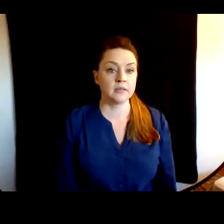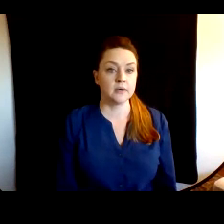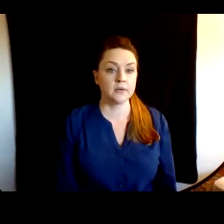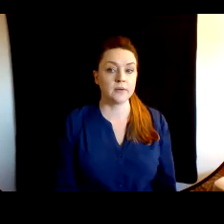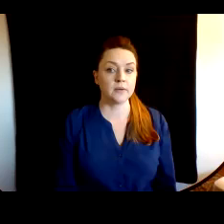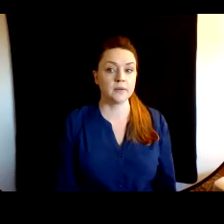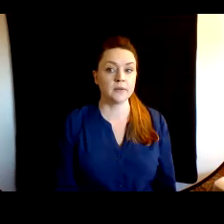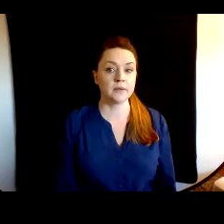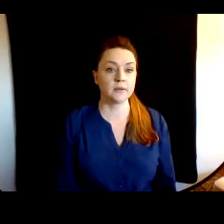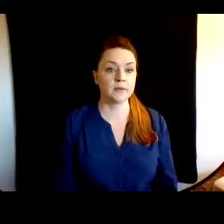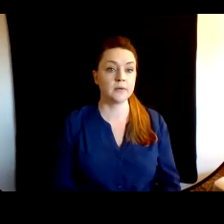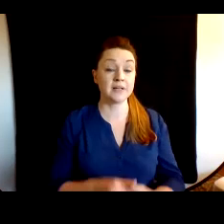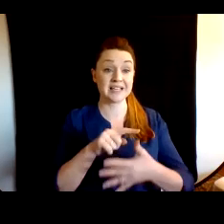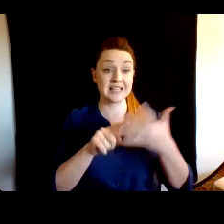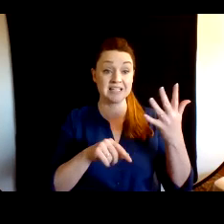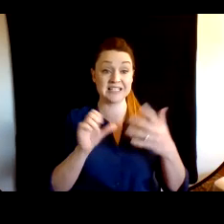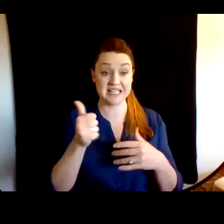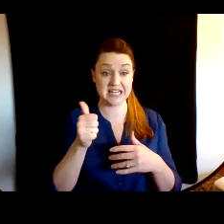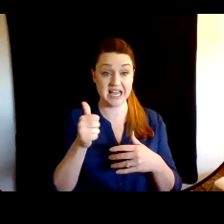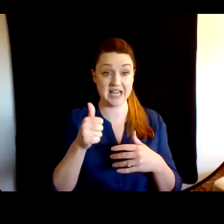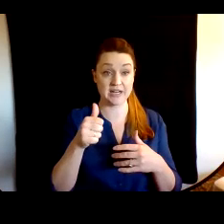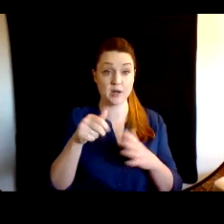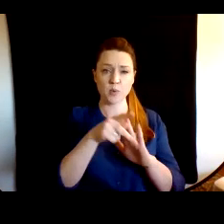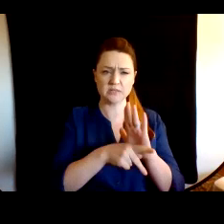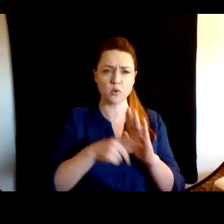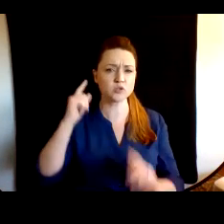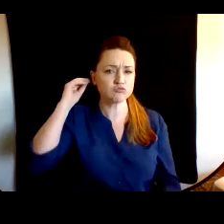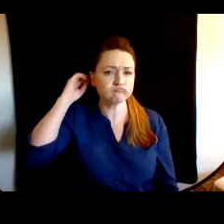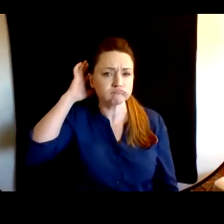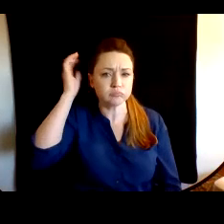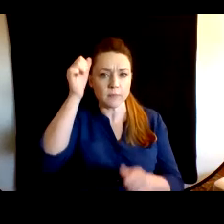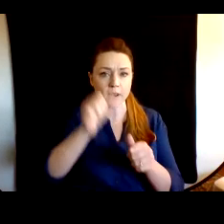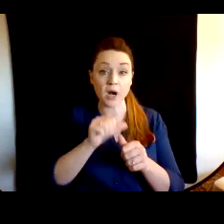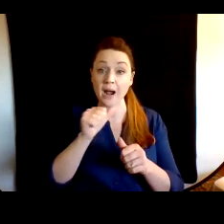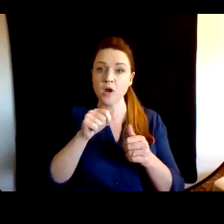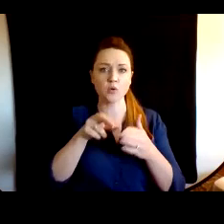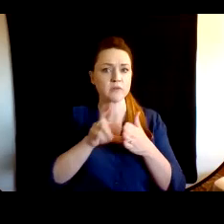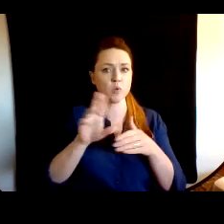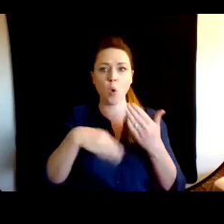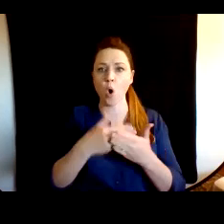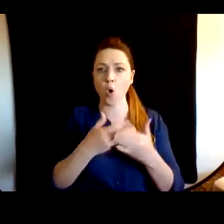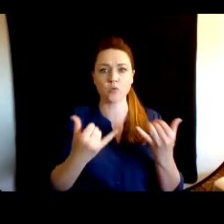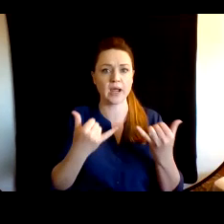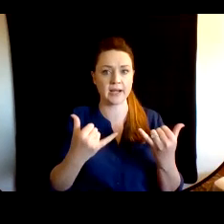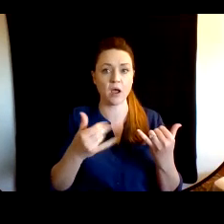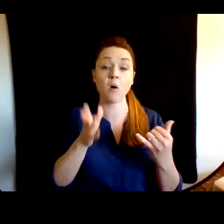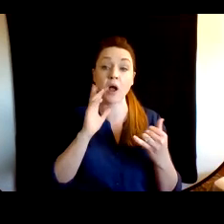All right, so these 10 principles, I just want you to keep these all in mind. I'm not going to go through all of them right now because I will be referencing them